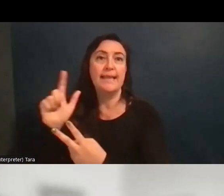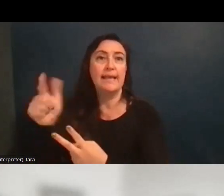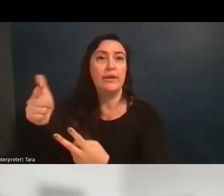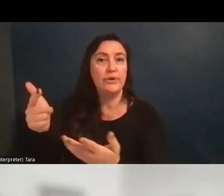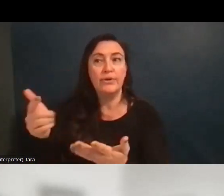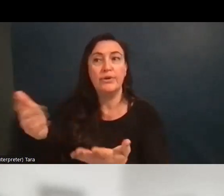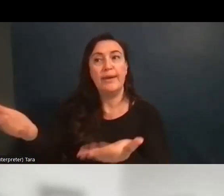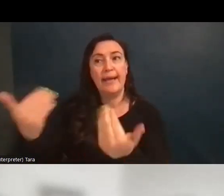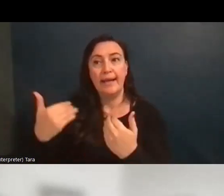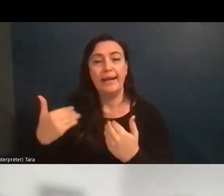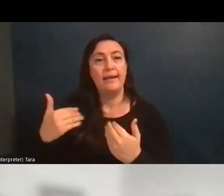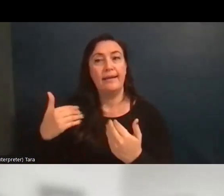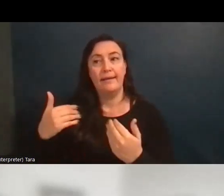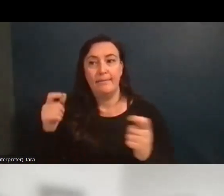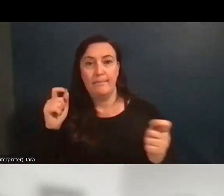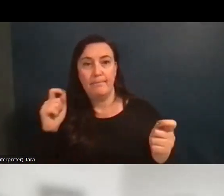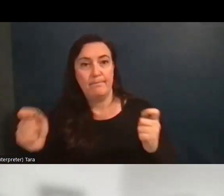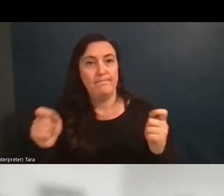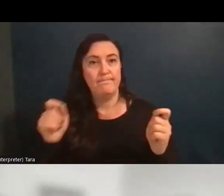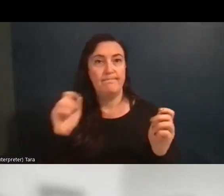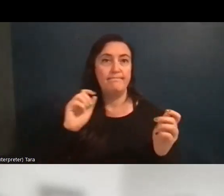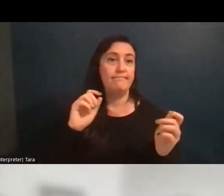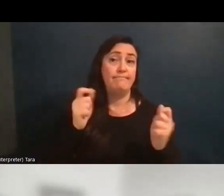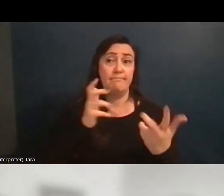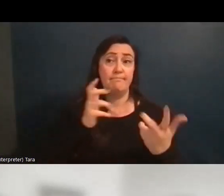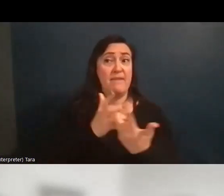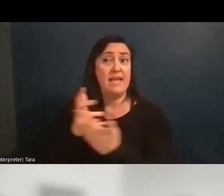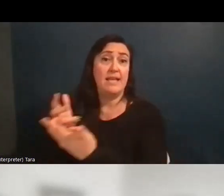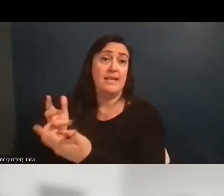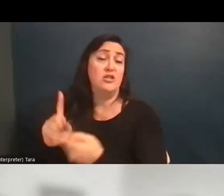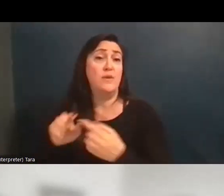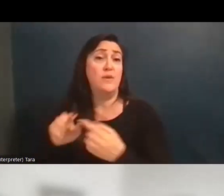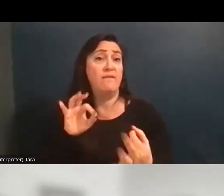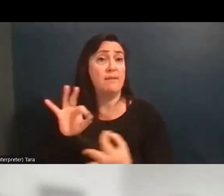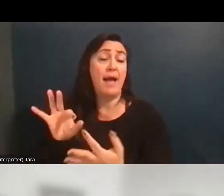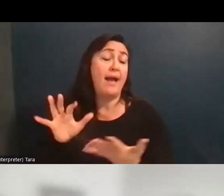kind of feedback and see some of those issues emerging or people